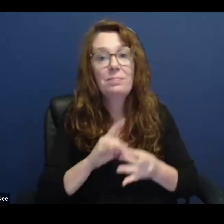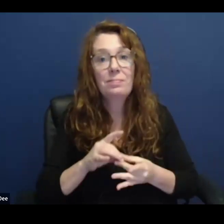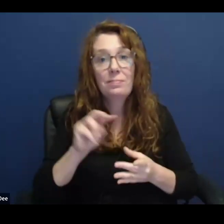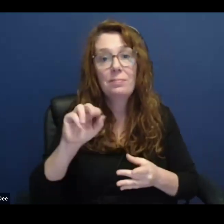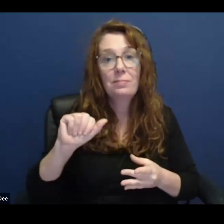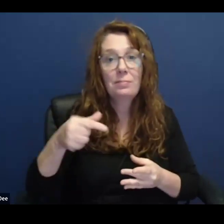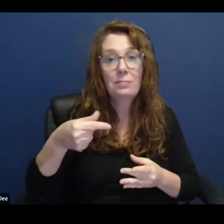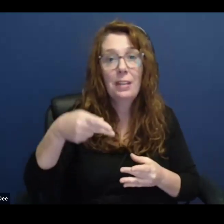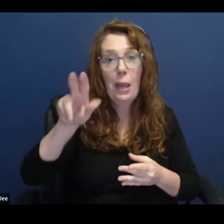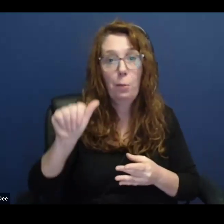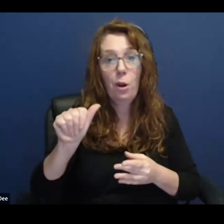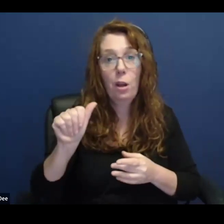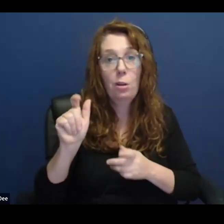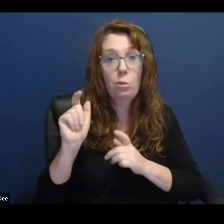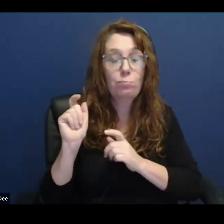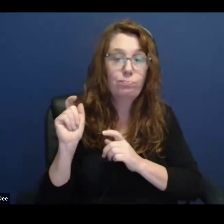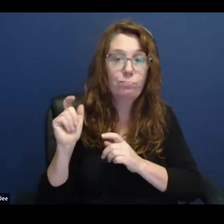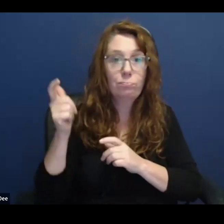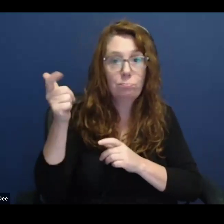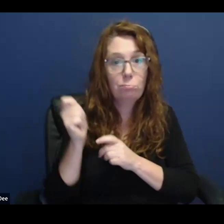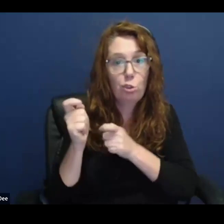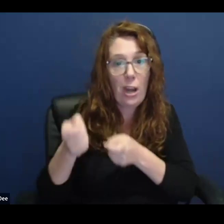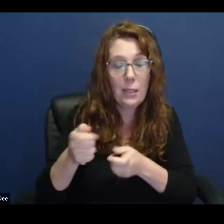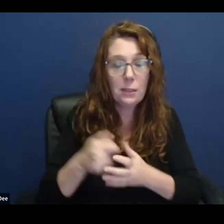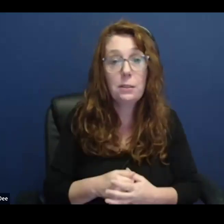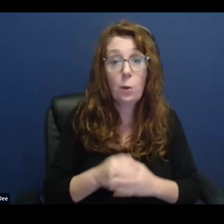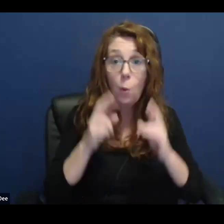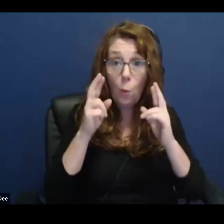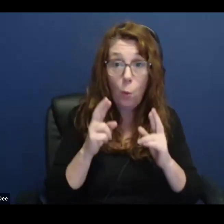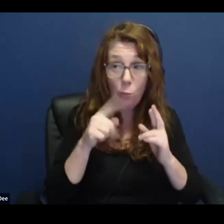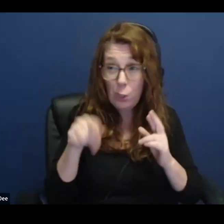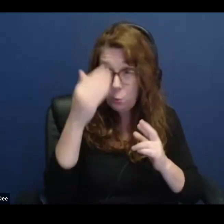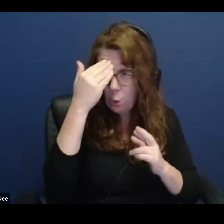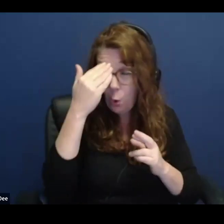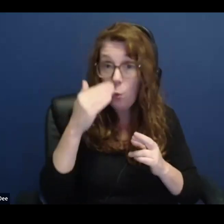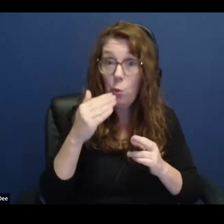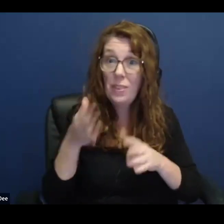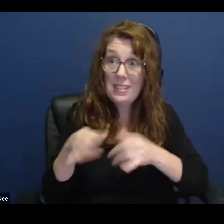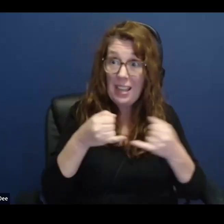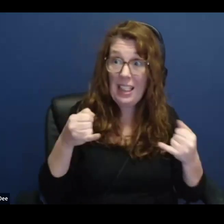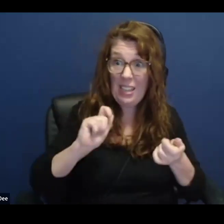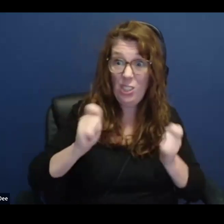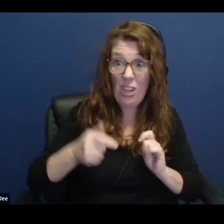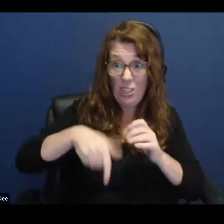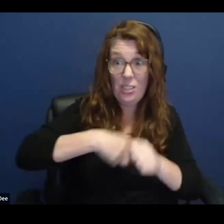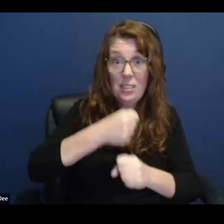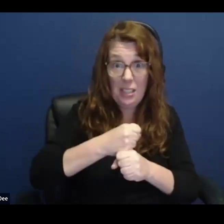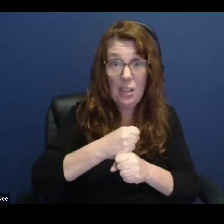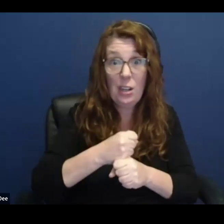grants. As hopefully you are aware, we changed the deadline this year for NAGPRA repatriation